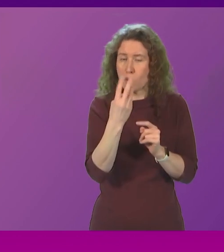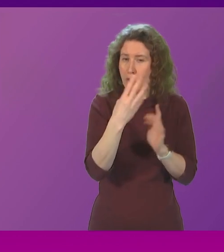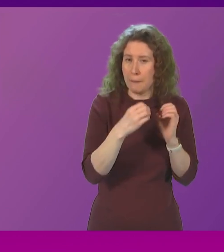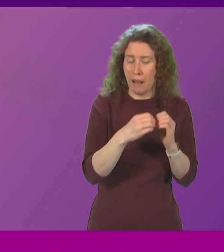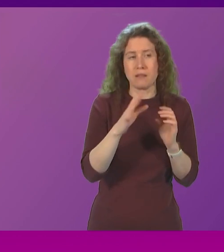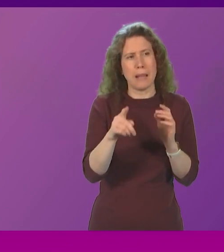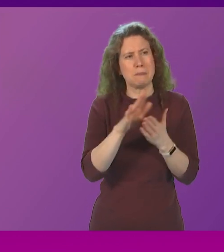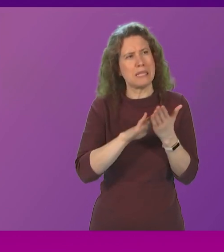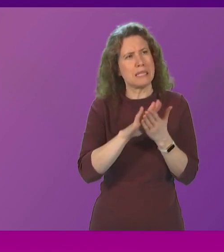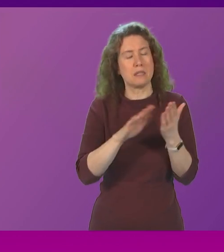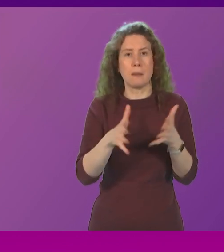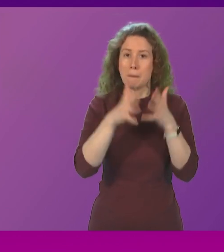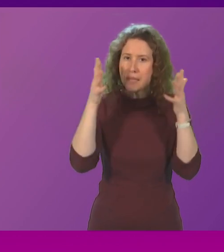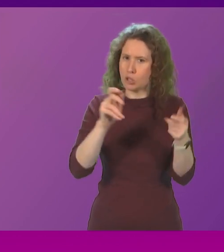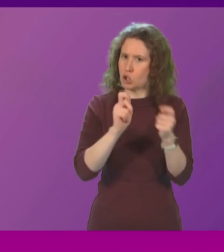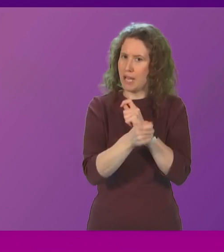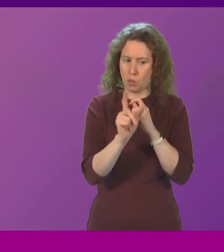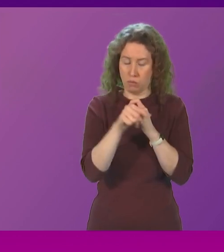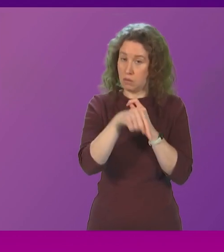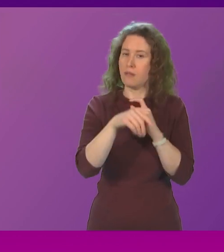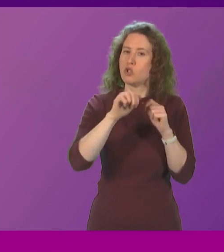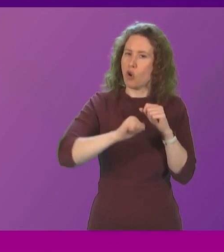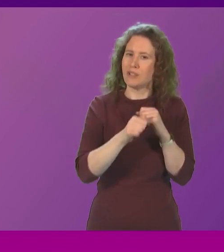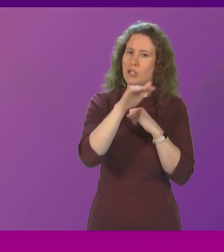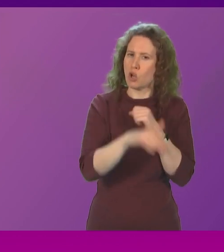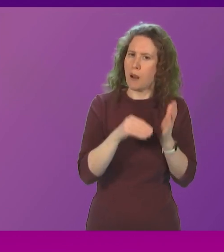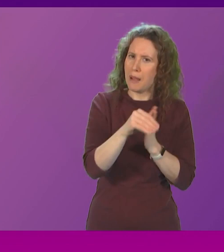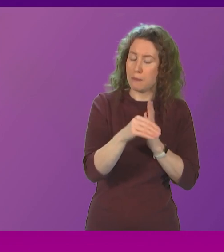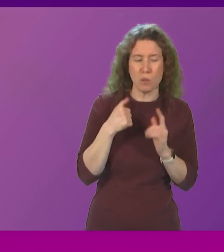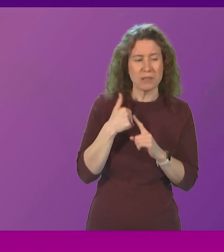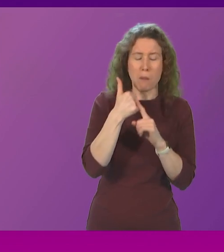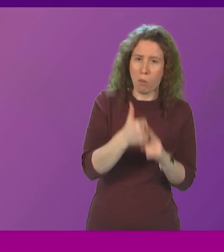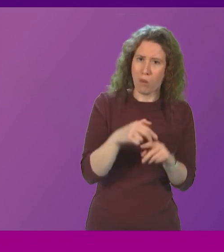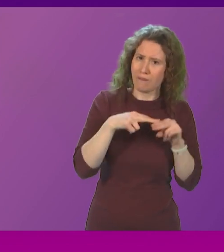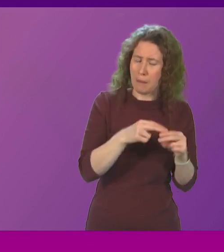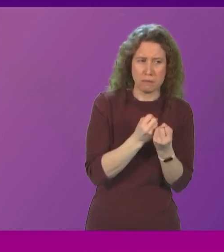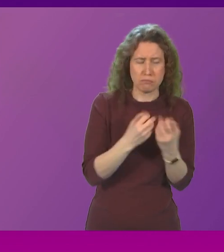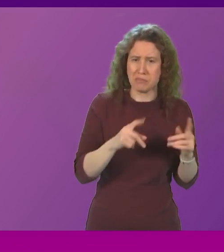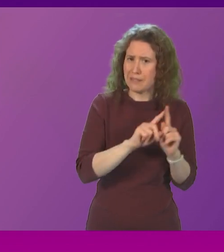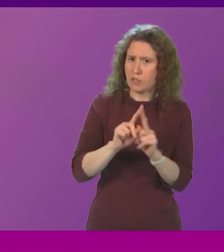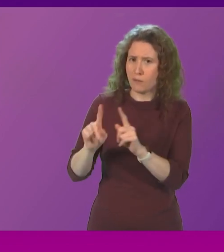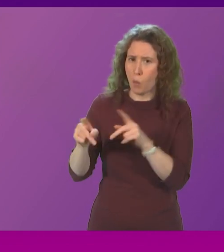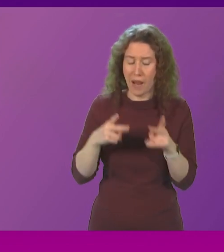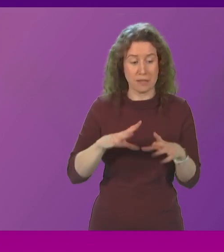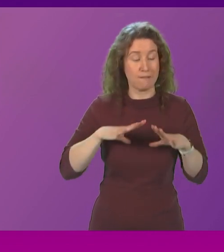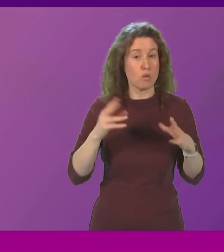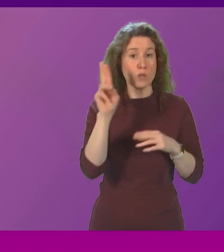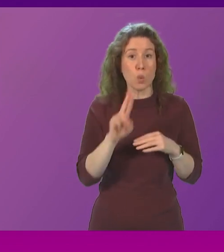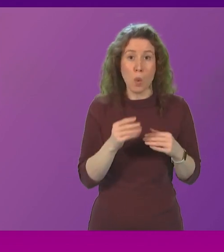includes the game-changing Scottish child payment. We support families in a variety of ways, including through free school meals for around 145,000 pupils and free bus travel for under-22s.